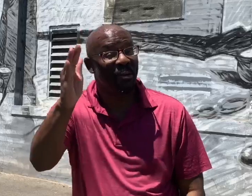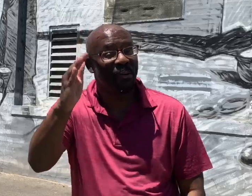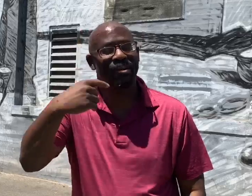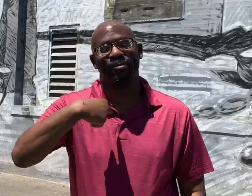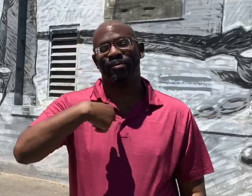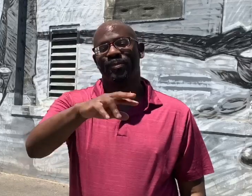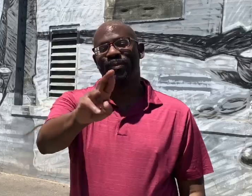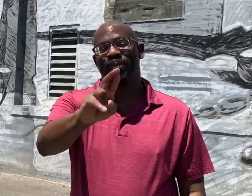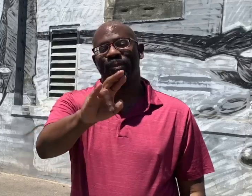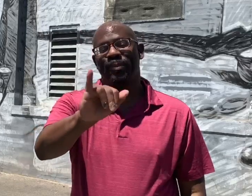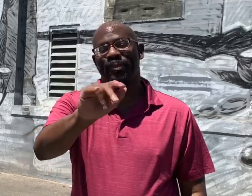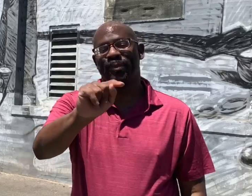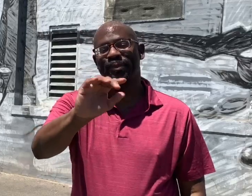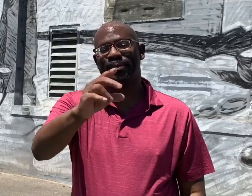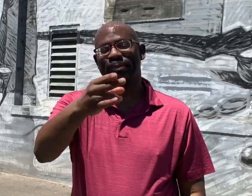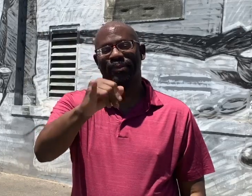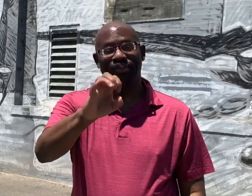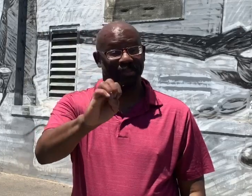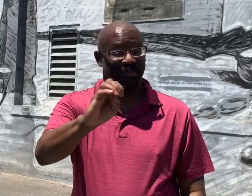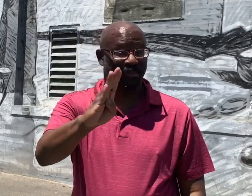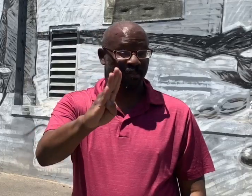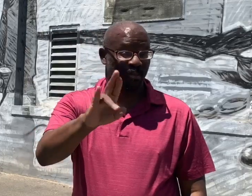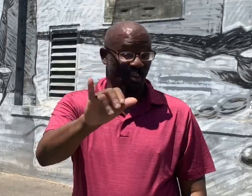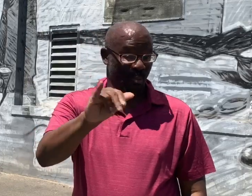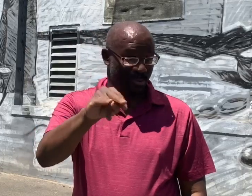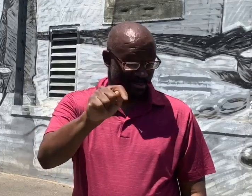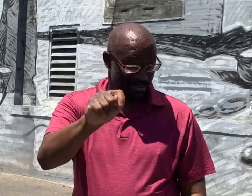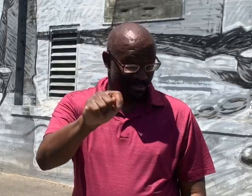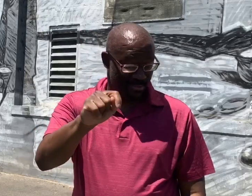Hello! I’m Ritchie Bryant.